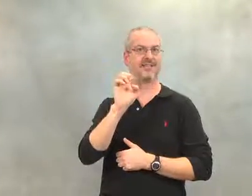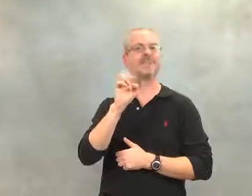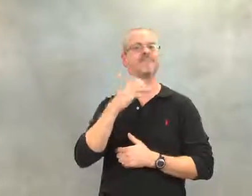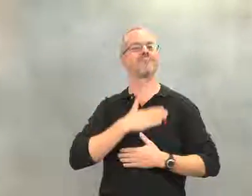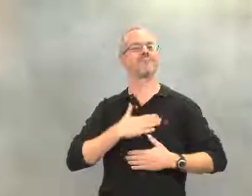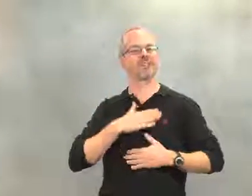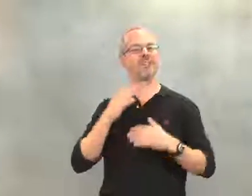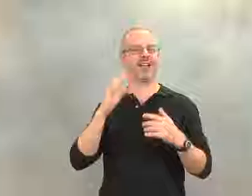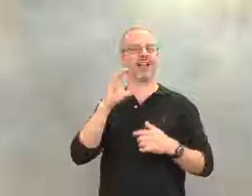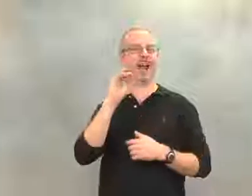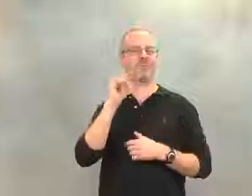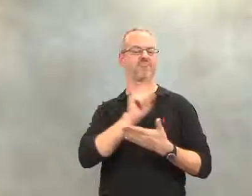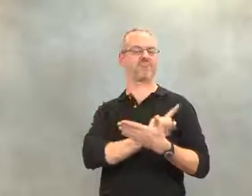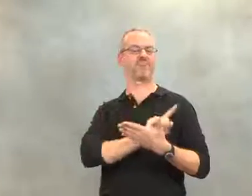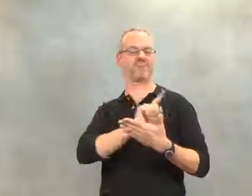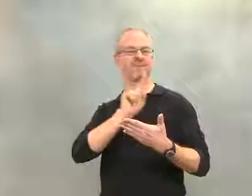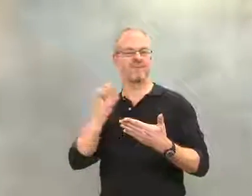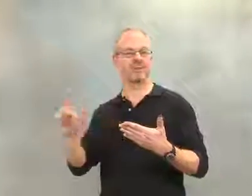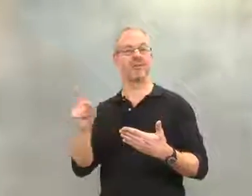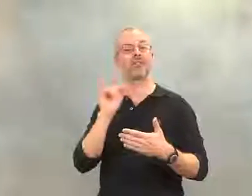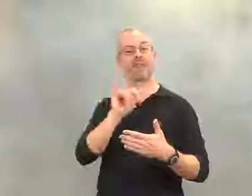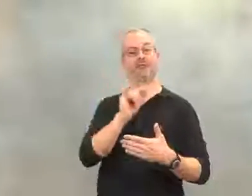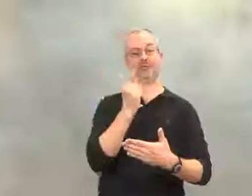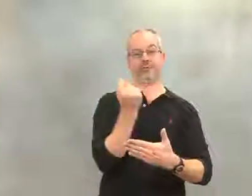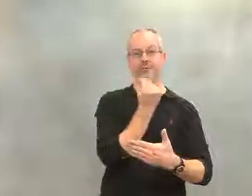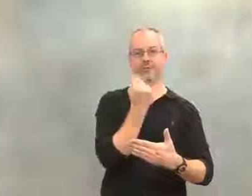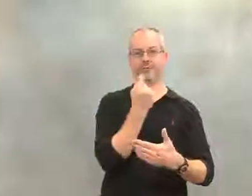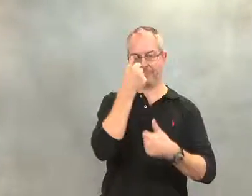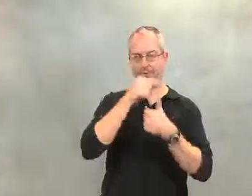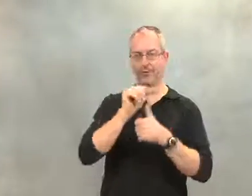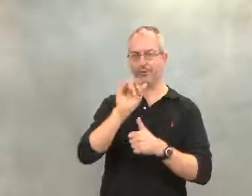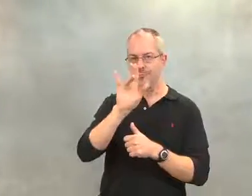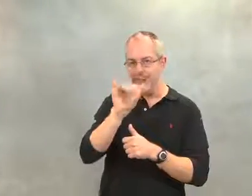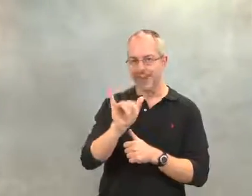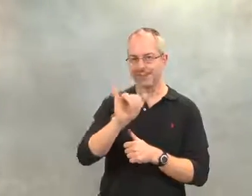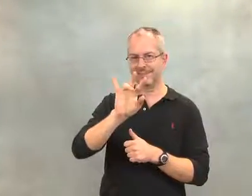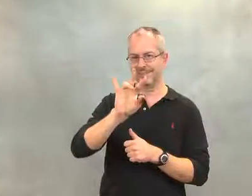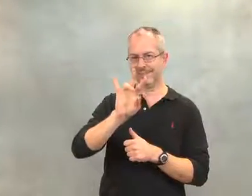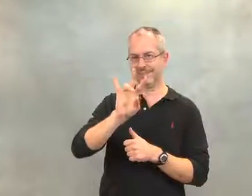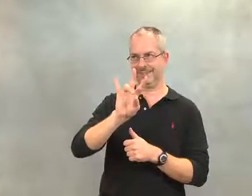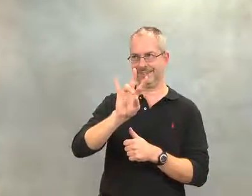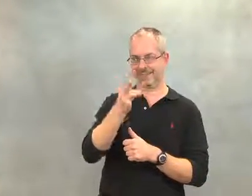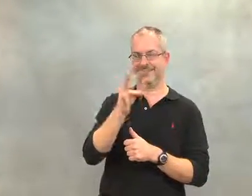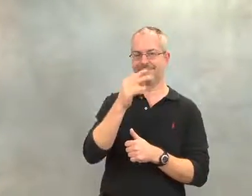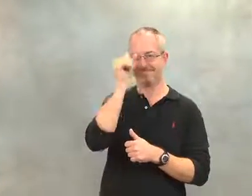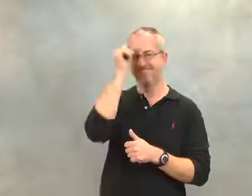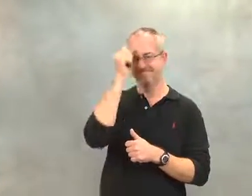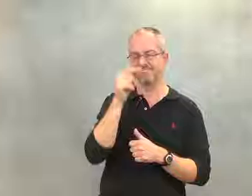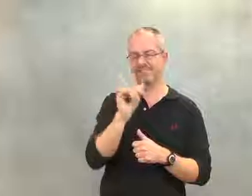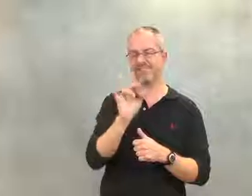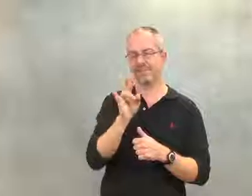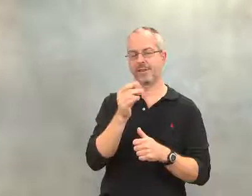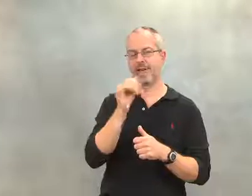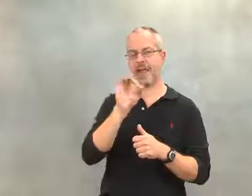We all stayed in a cabin for a week.